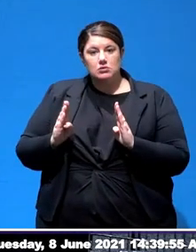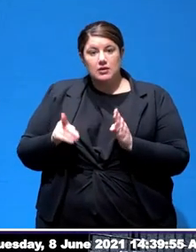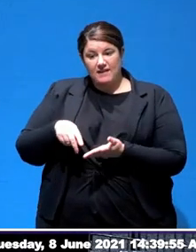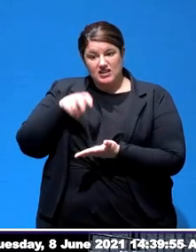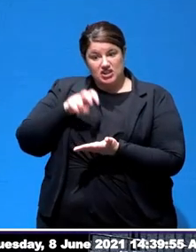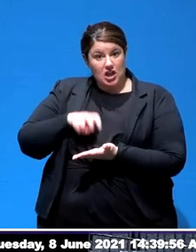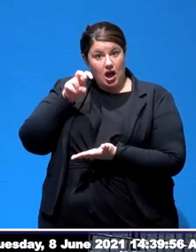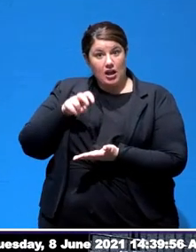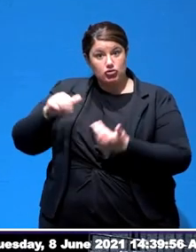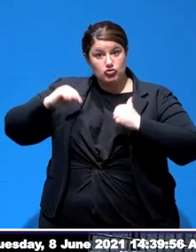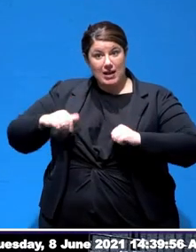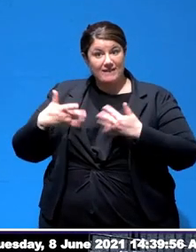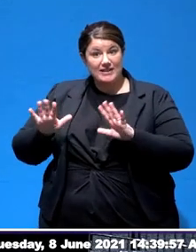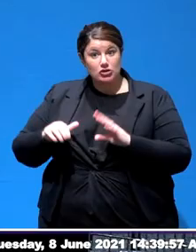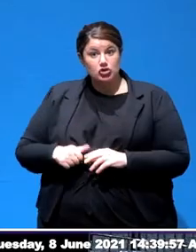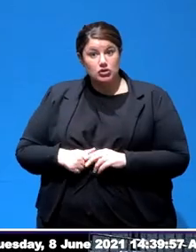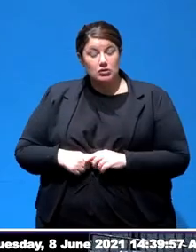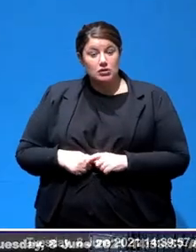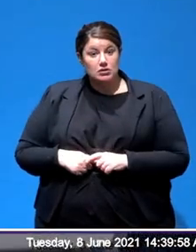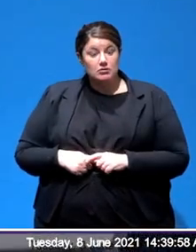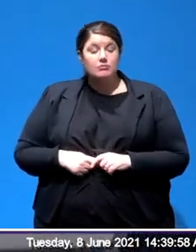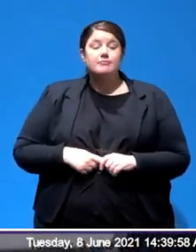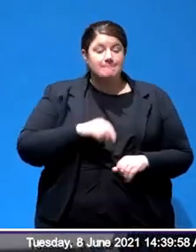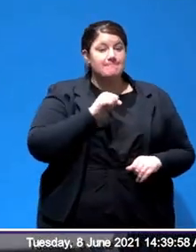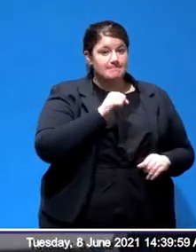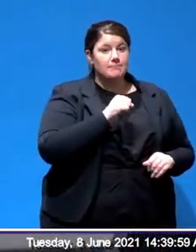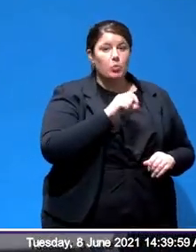that they had done training? They would have undertaken their mandatory training at